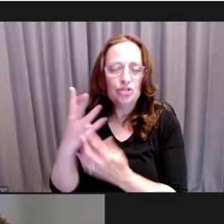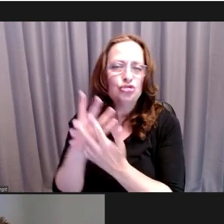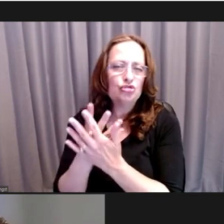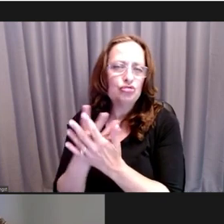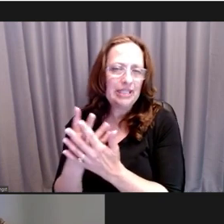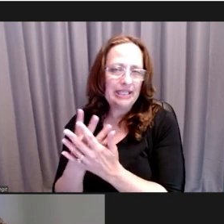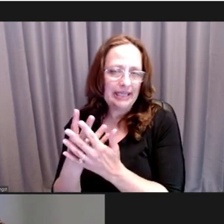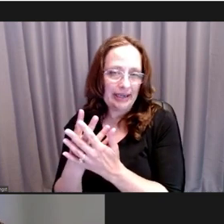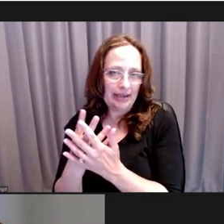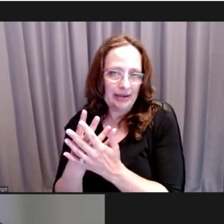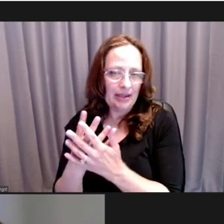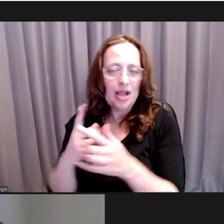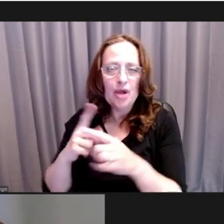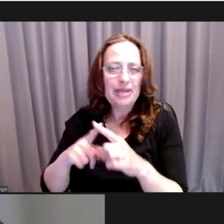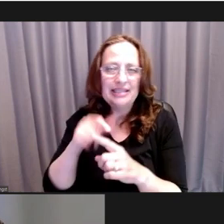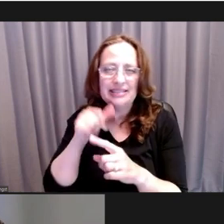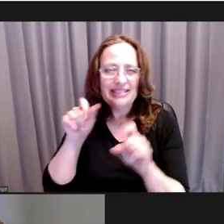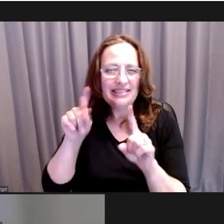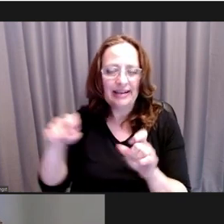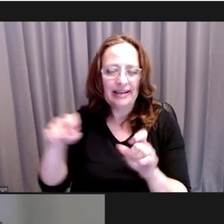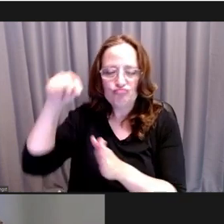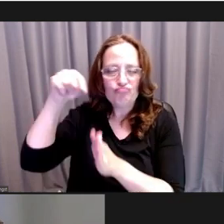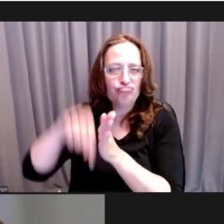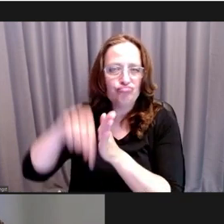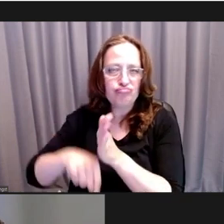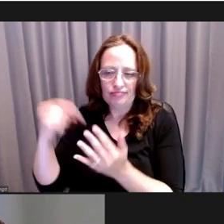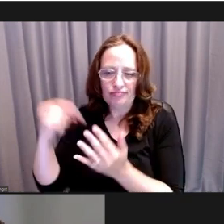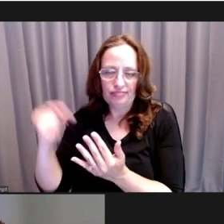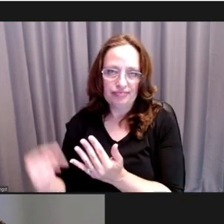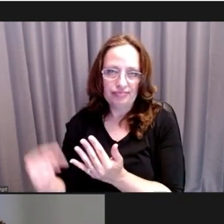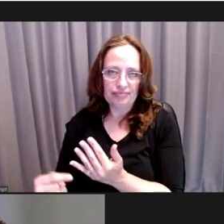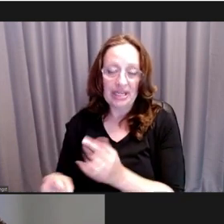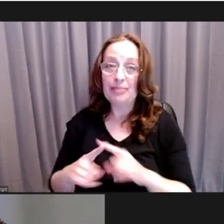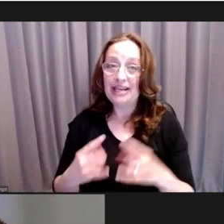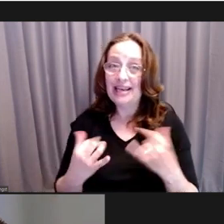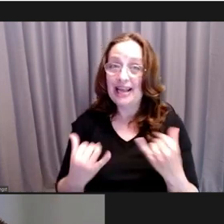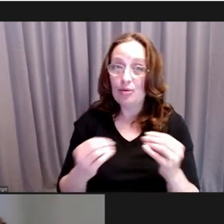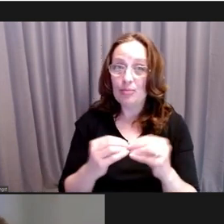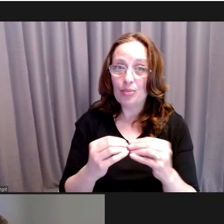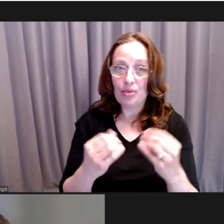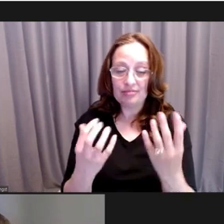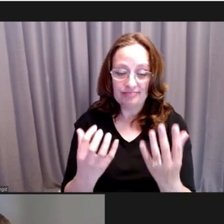types of things that we're able to account for with more modern testing techniques.